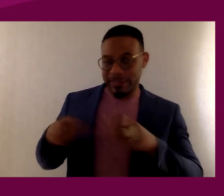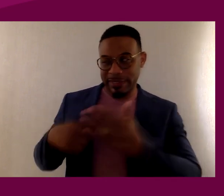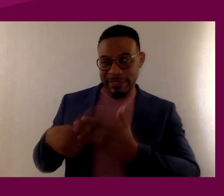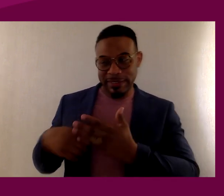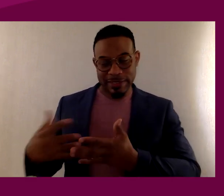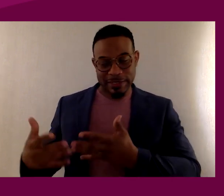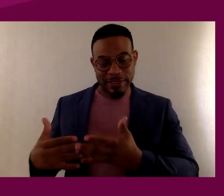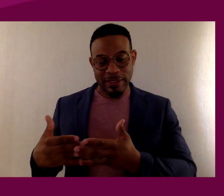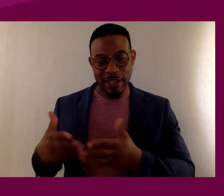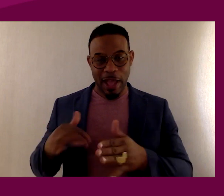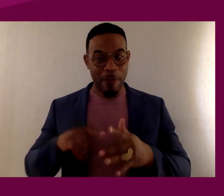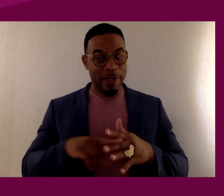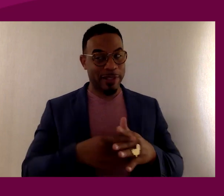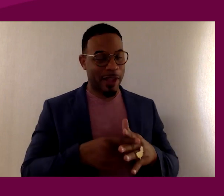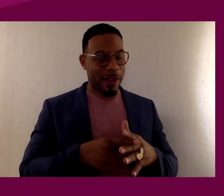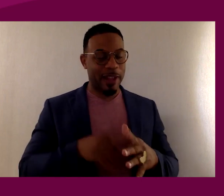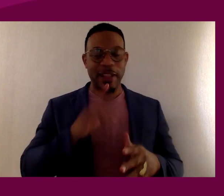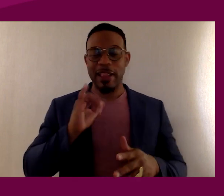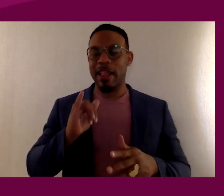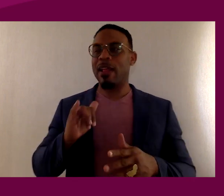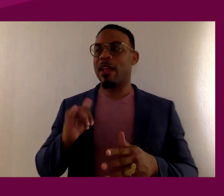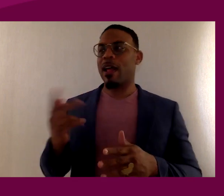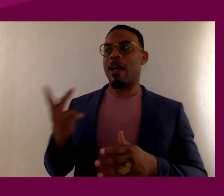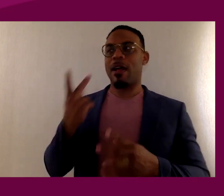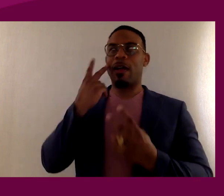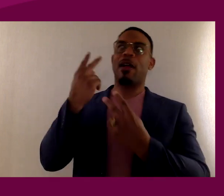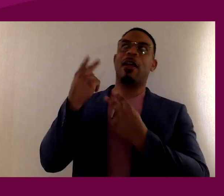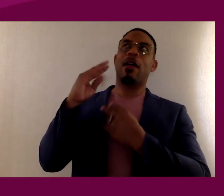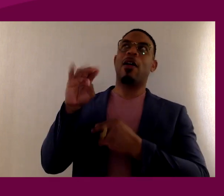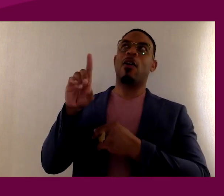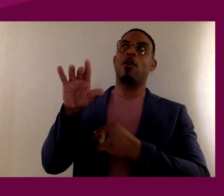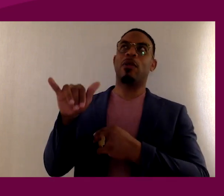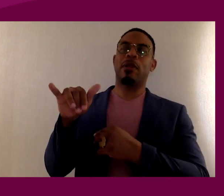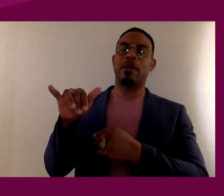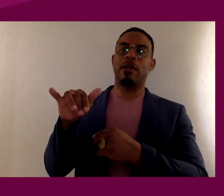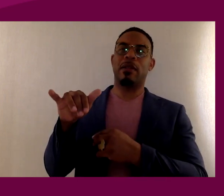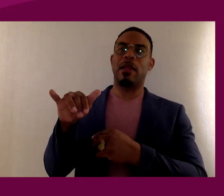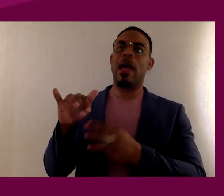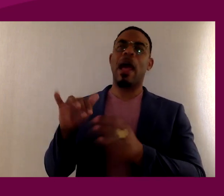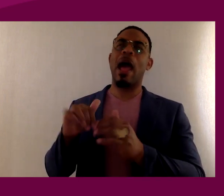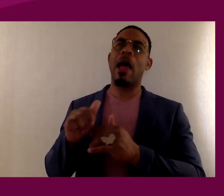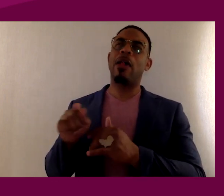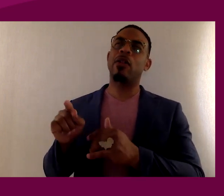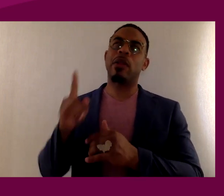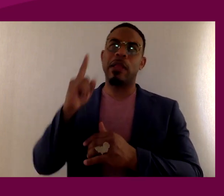to close off our conversation in the way that we started, which was us reflecting on Judy.